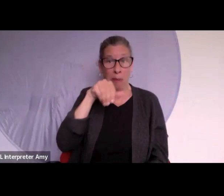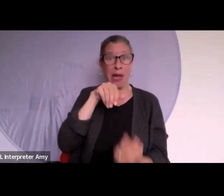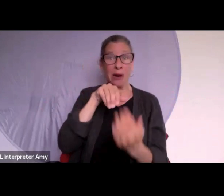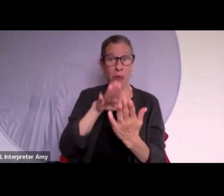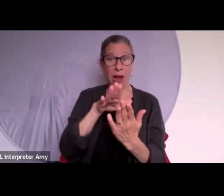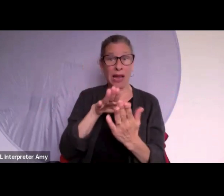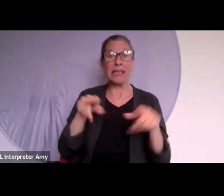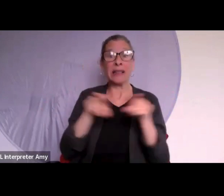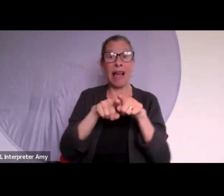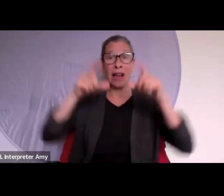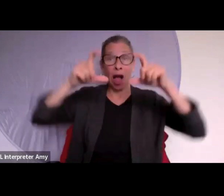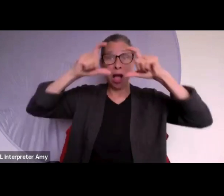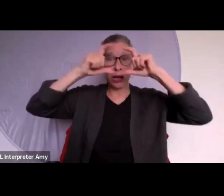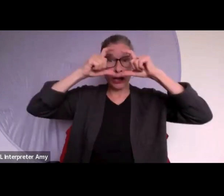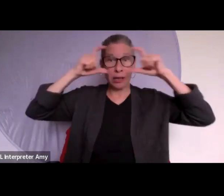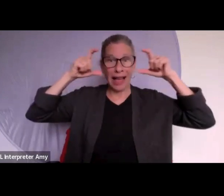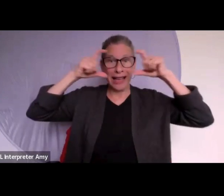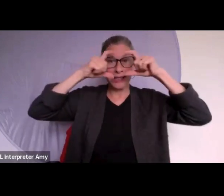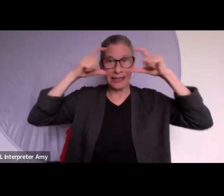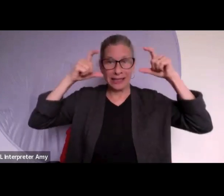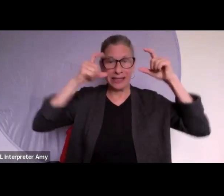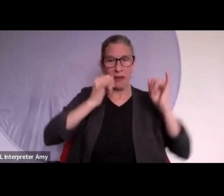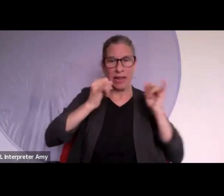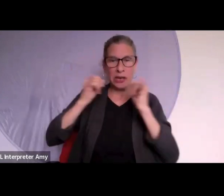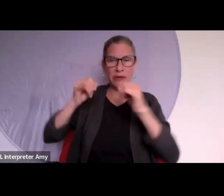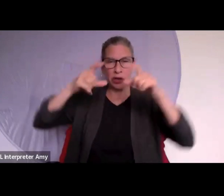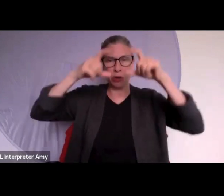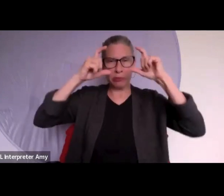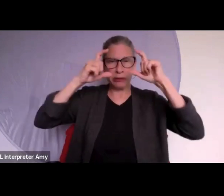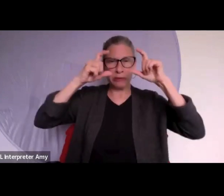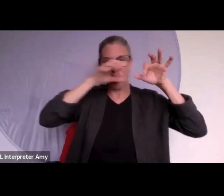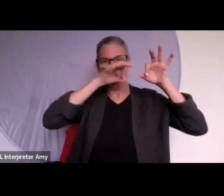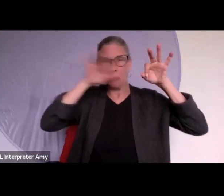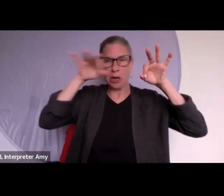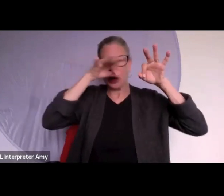glasses that give individualized captions if that's one way to